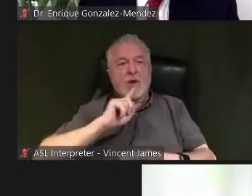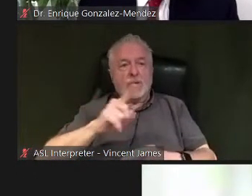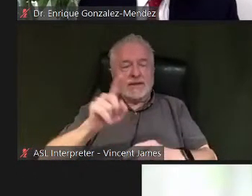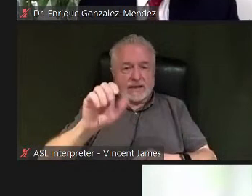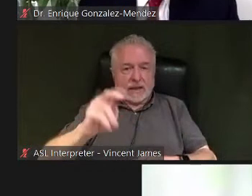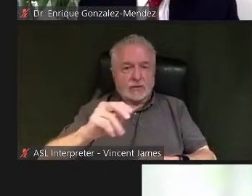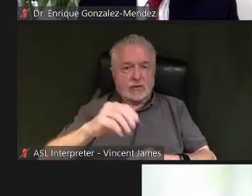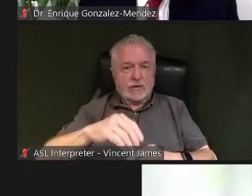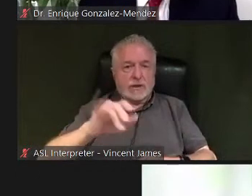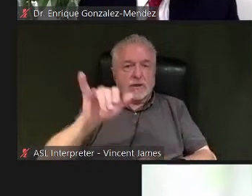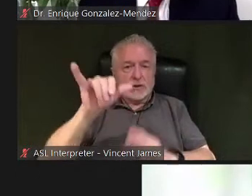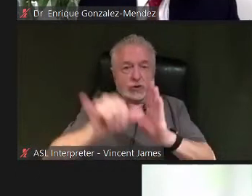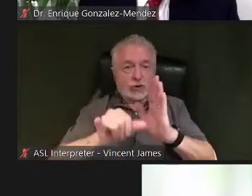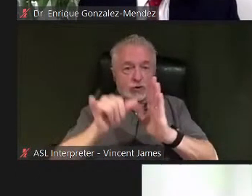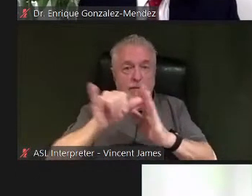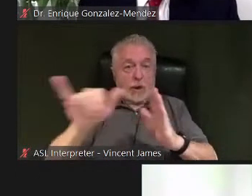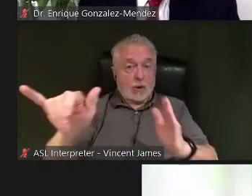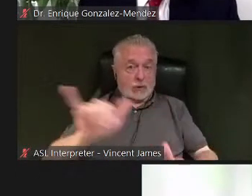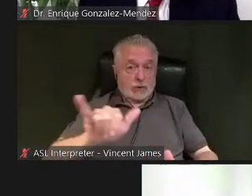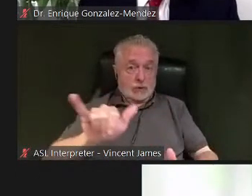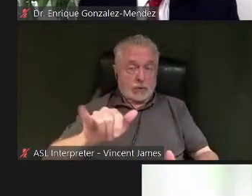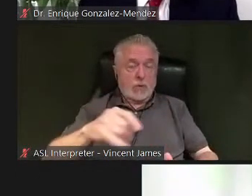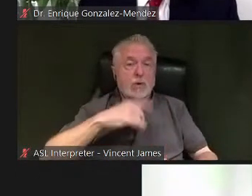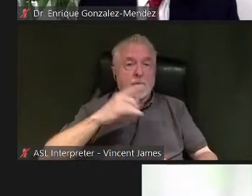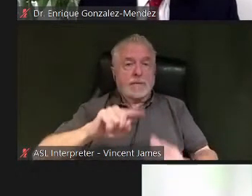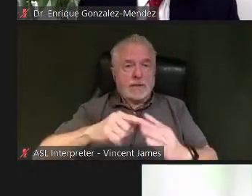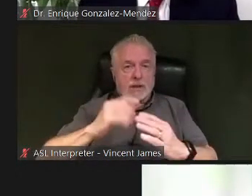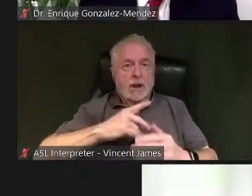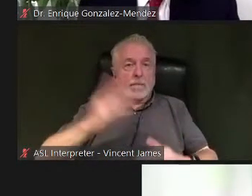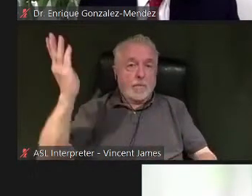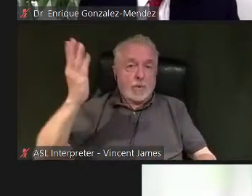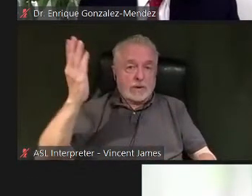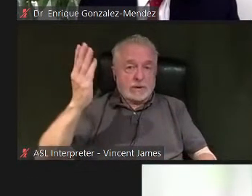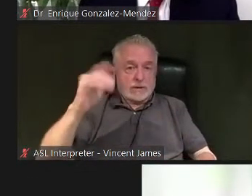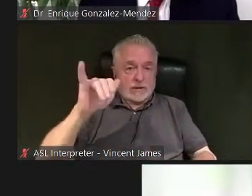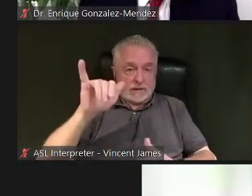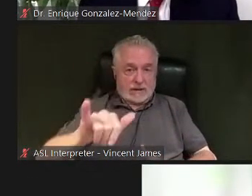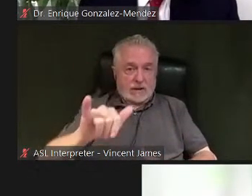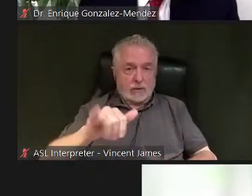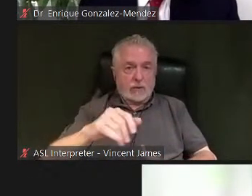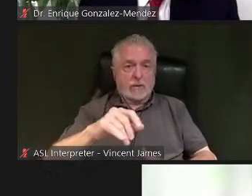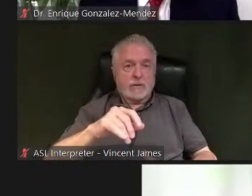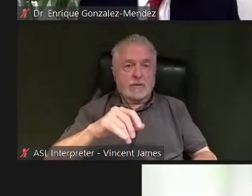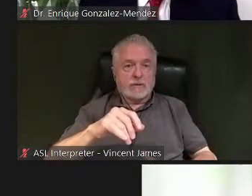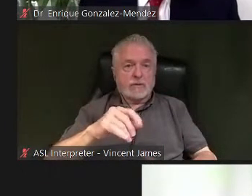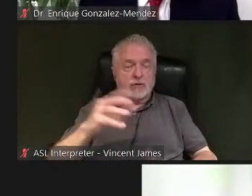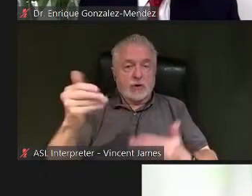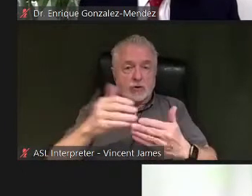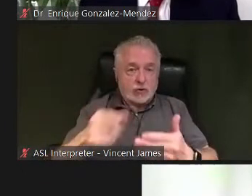We could do it YouTube also, and we will begin our presentation like this. We would like to introduce to you Dr.